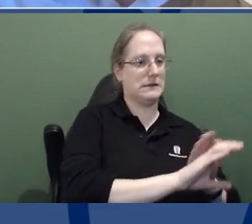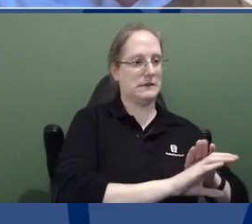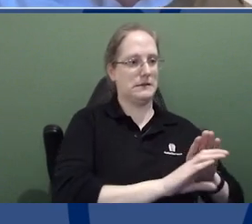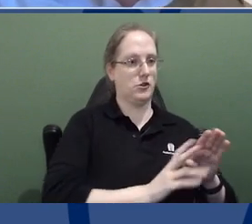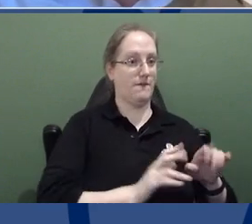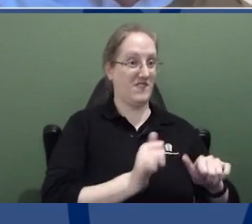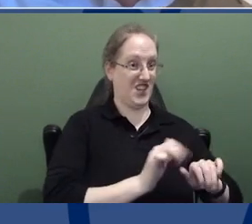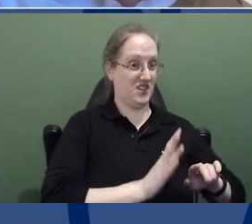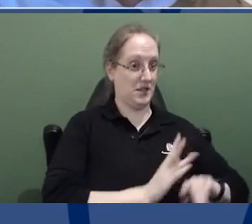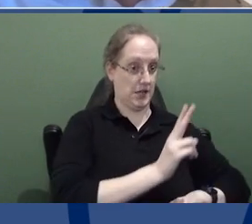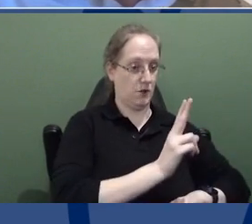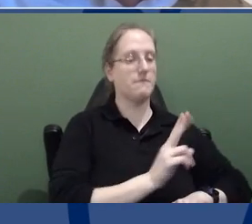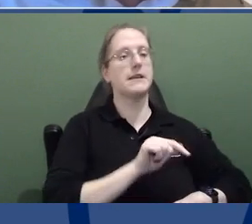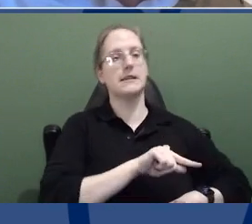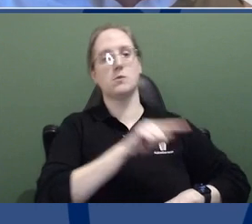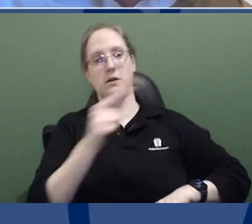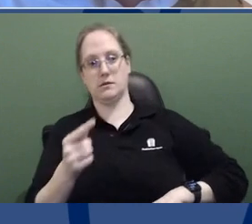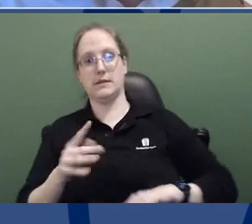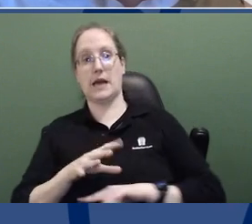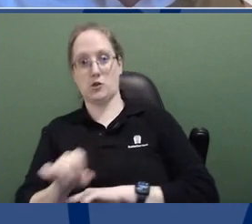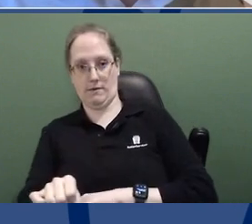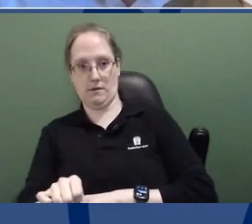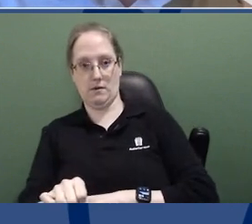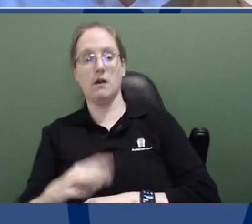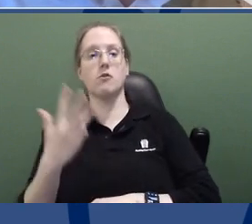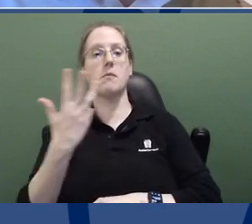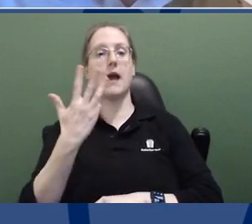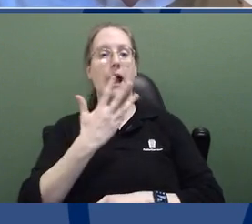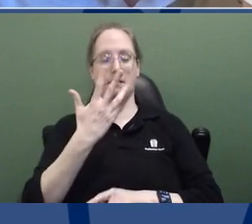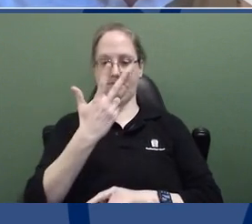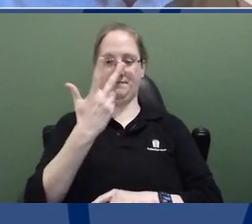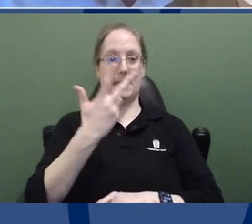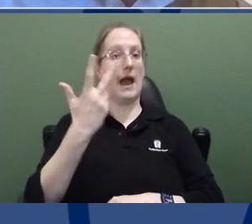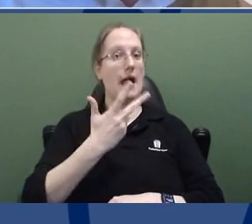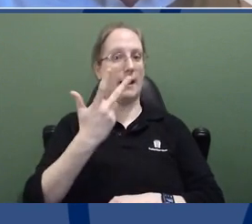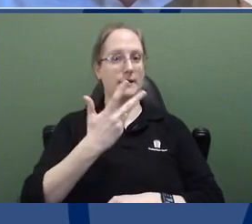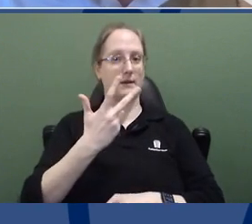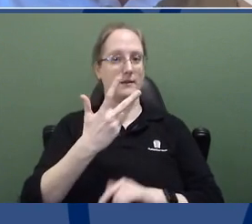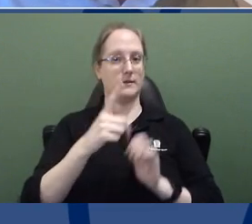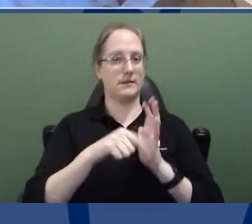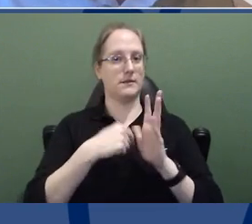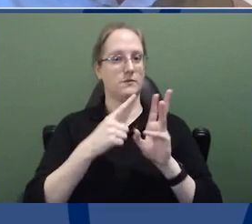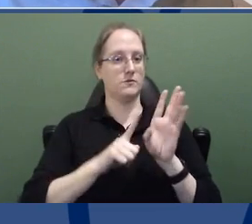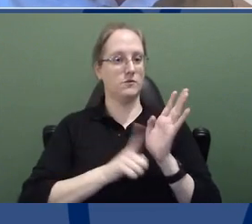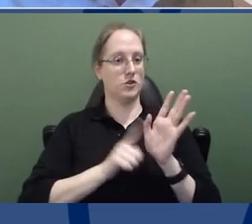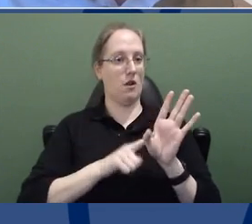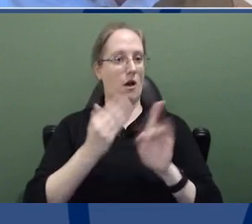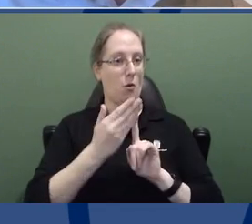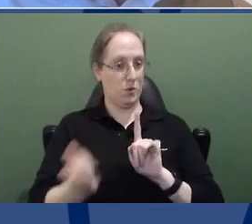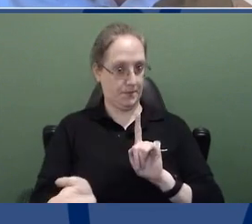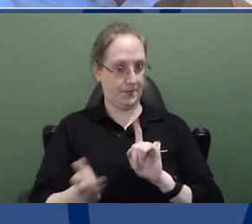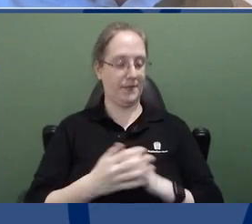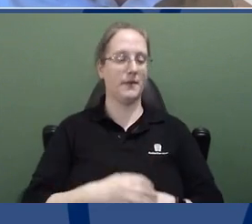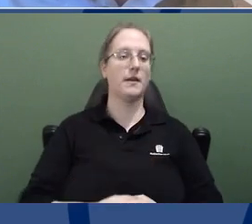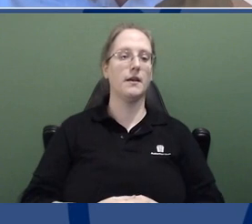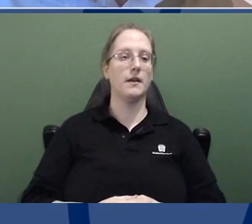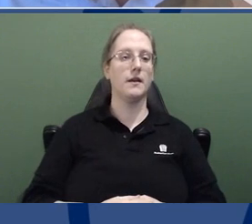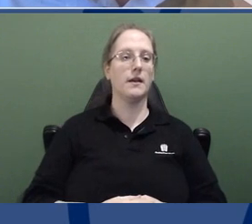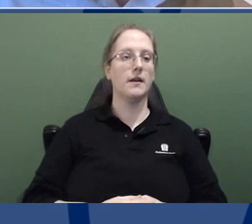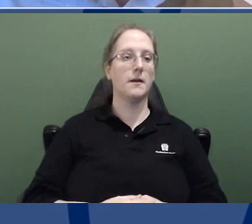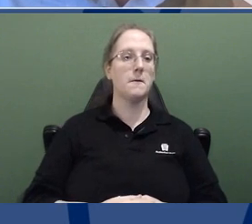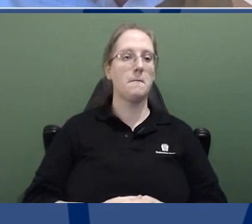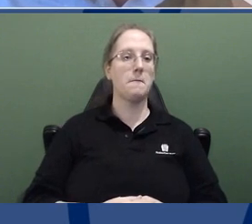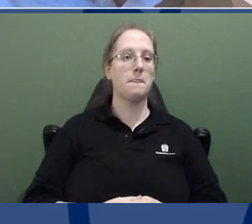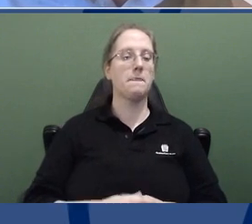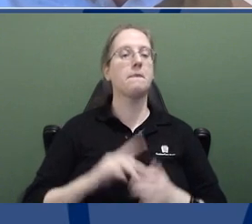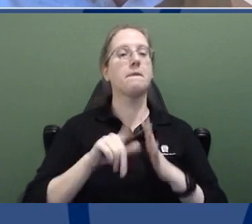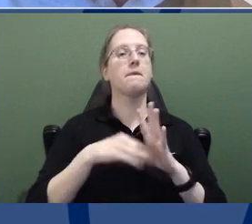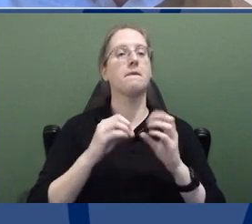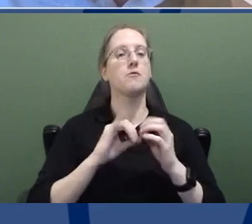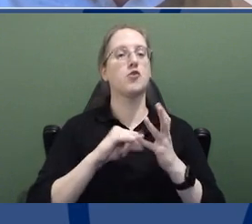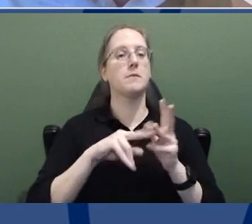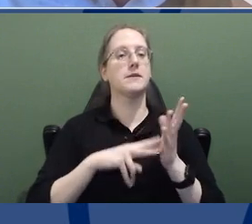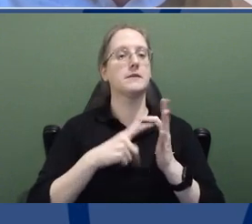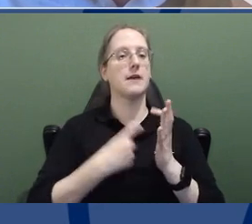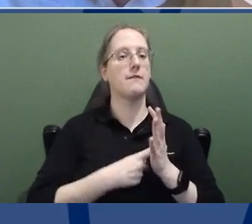the 18th of July. So for Jobsaver, it's scheduled to extend out to the end of the period of